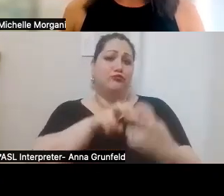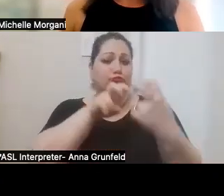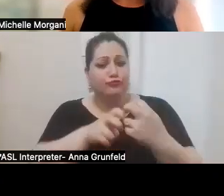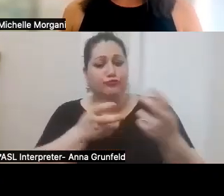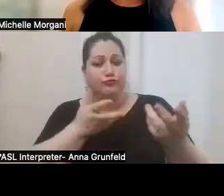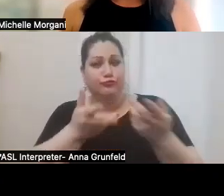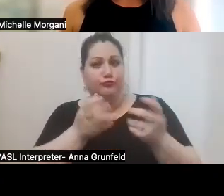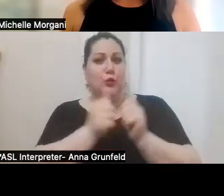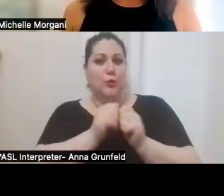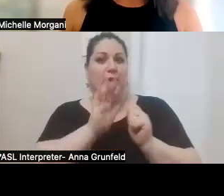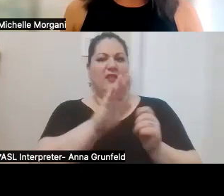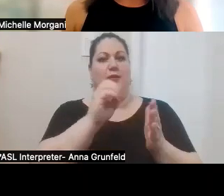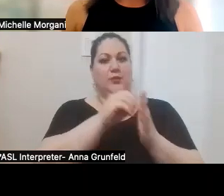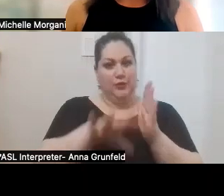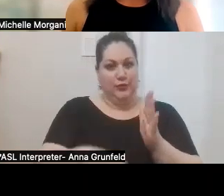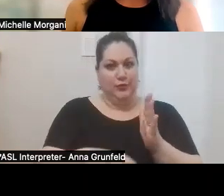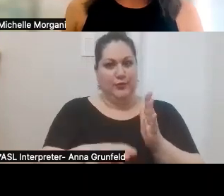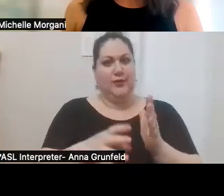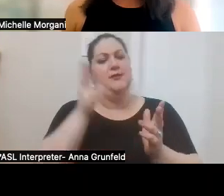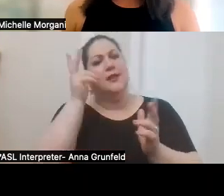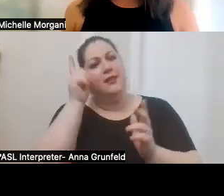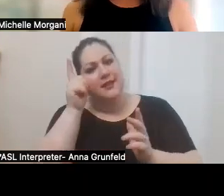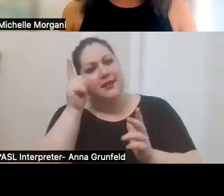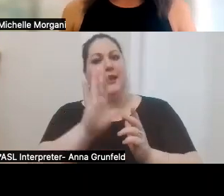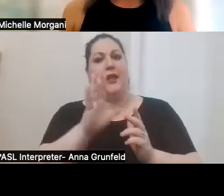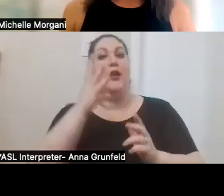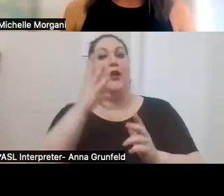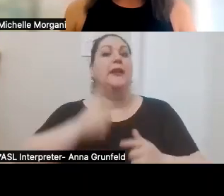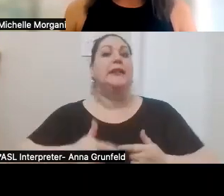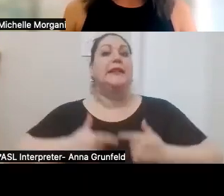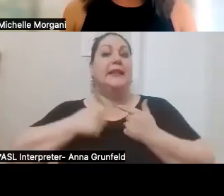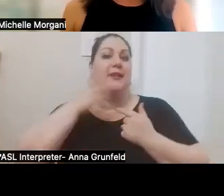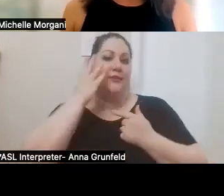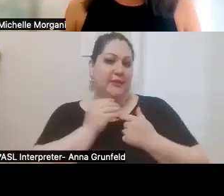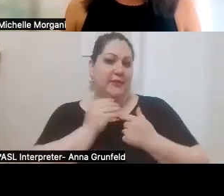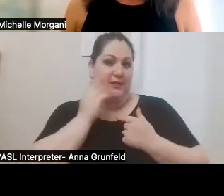lived experience because of course we know the student at the end of the day is the expert in